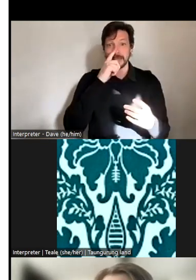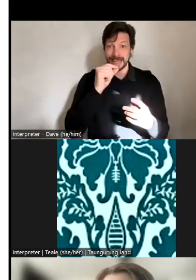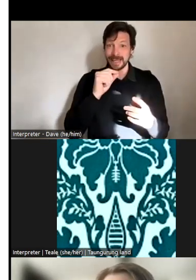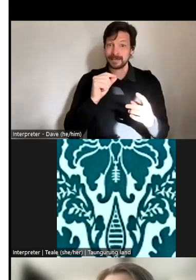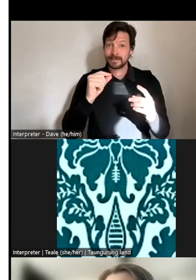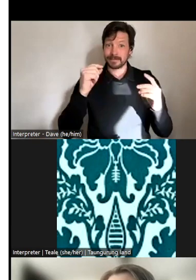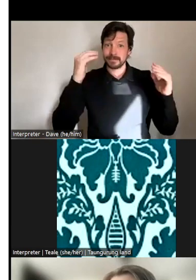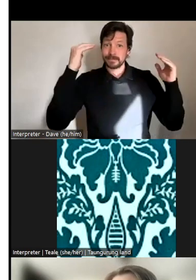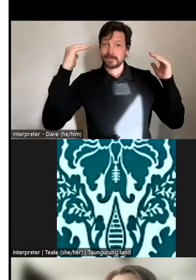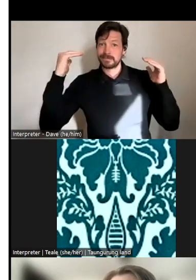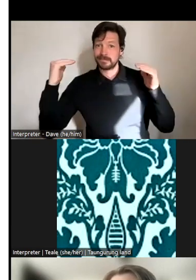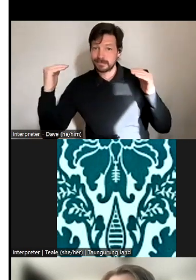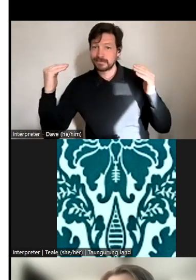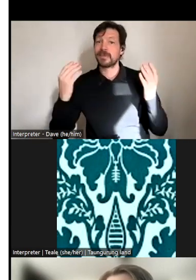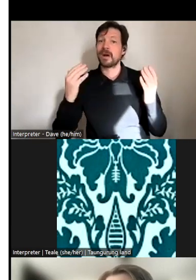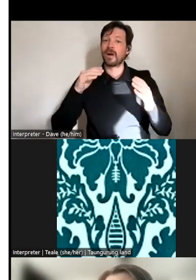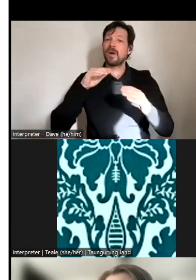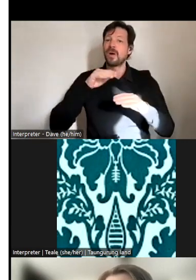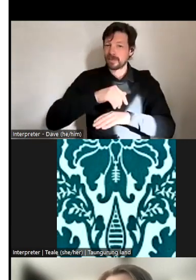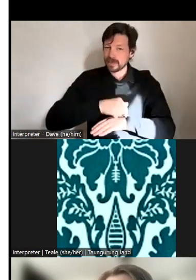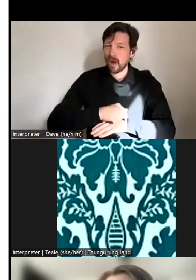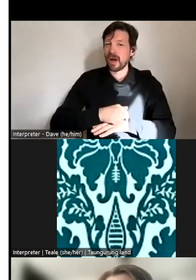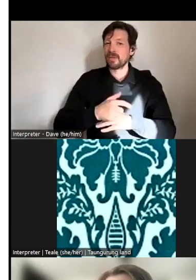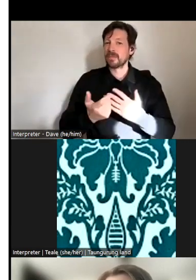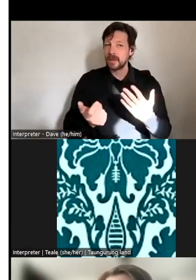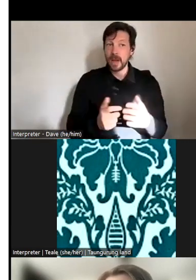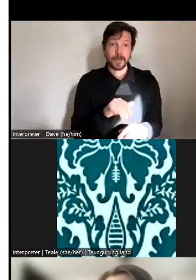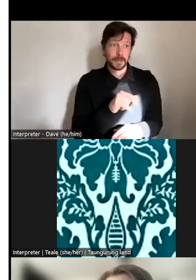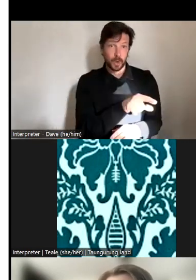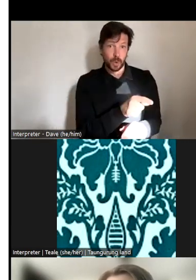and I guess hers potentially has changed if it wasn't picked up on the newborn screen.